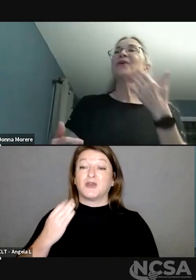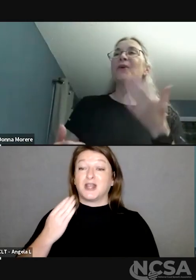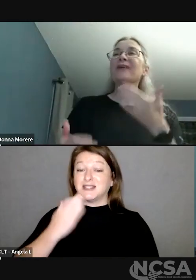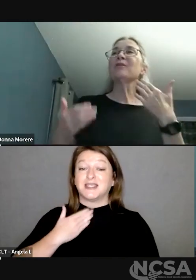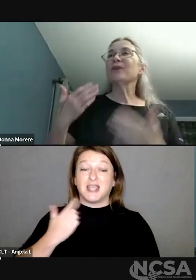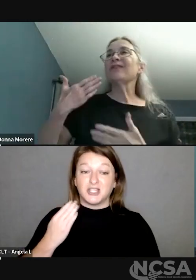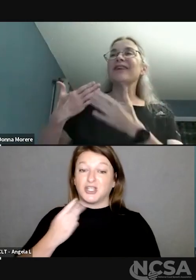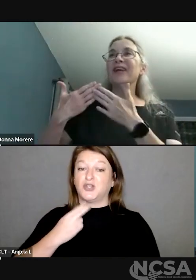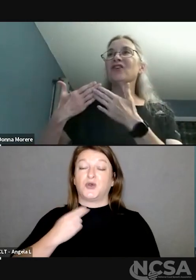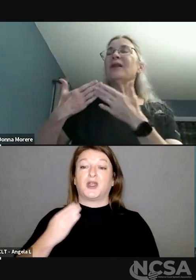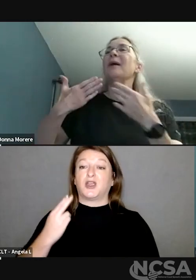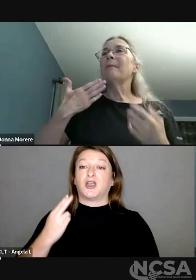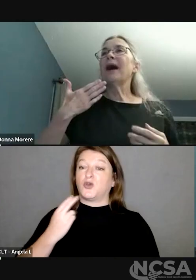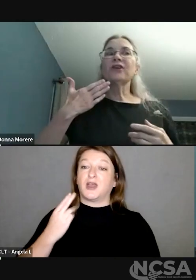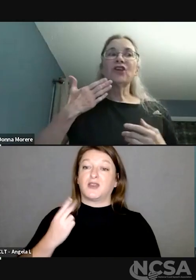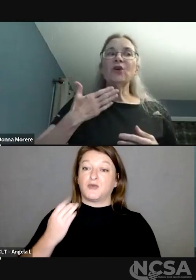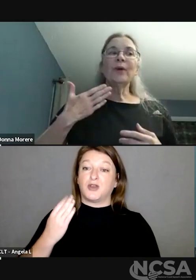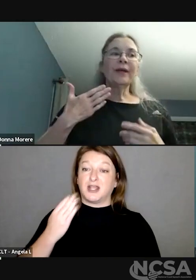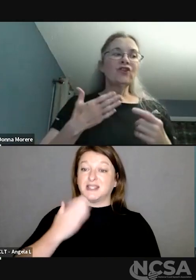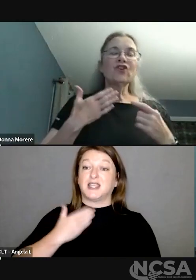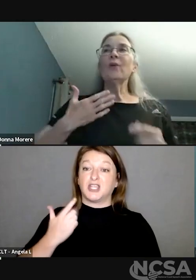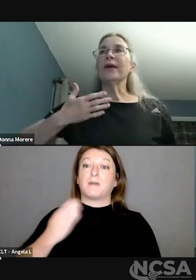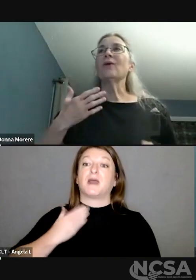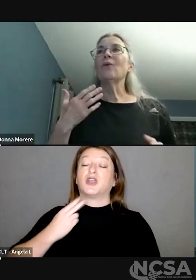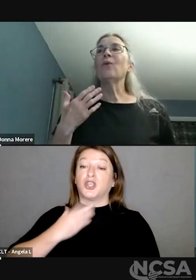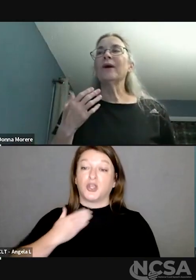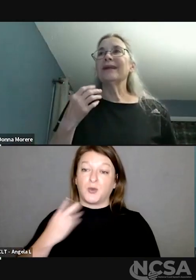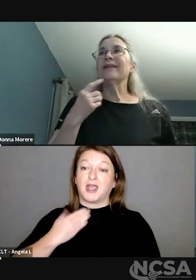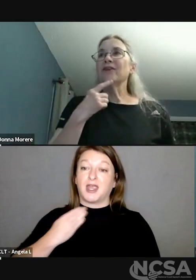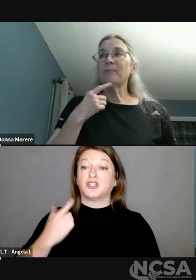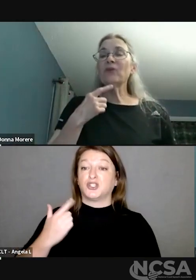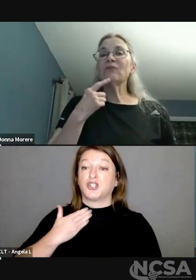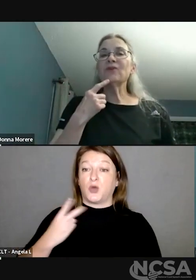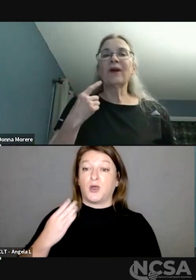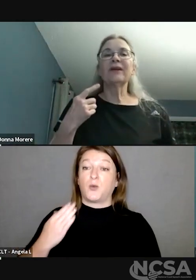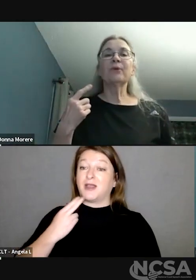You can correct the pronunciation by cueing and showing what they're supposed to be trying to pronounce.